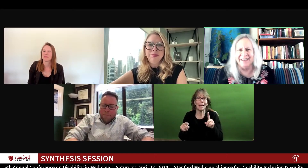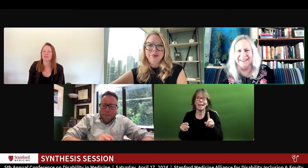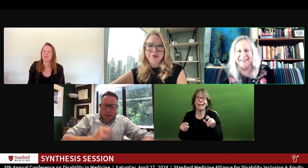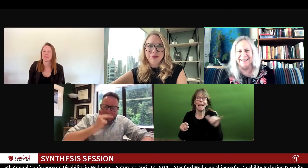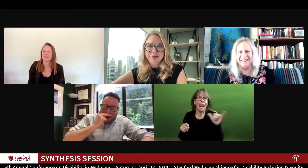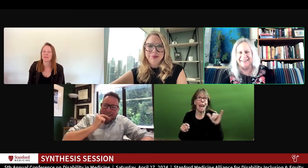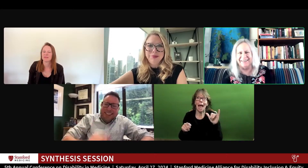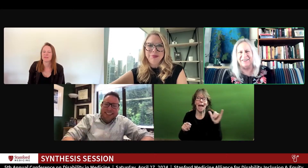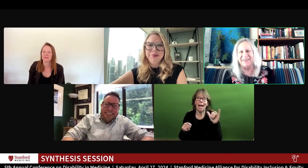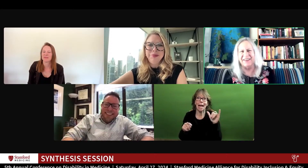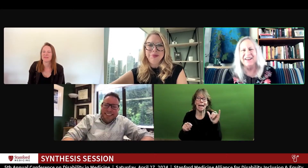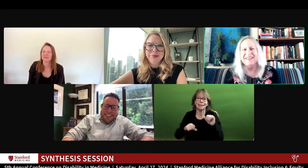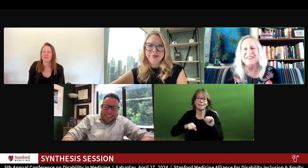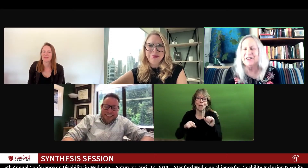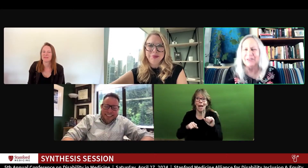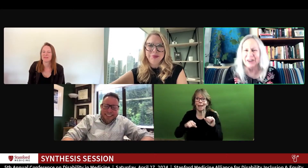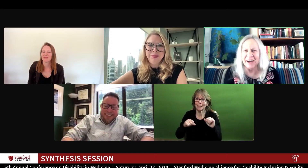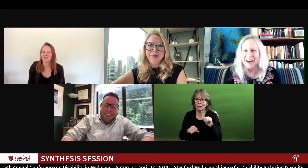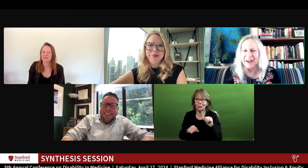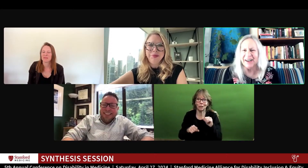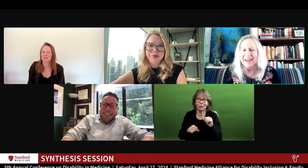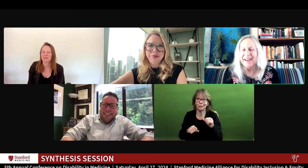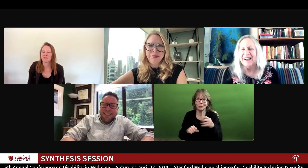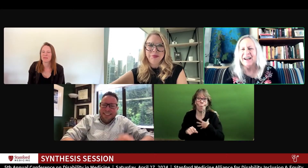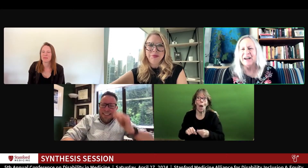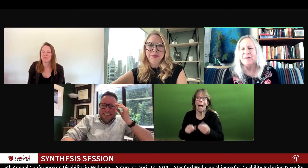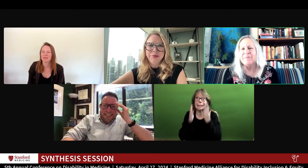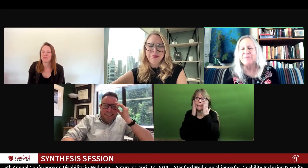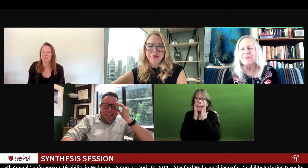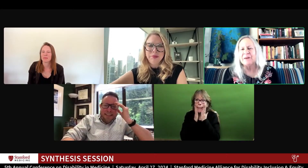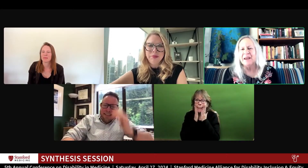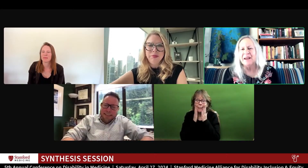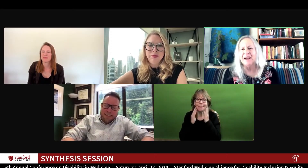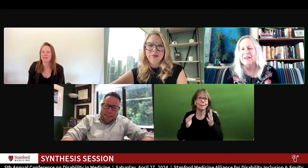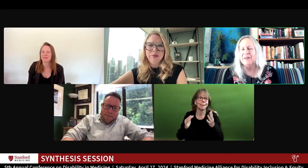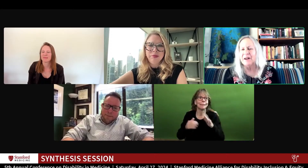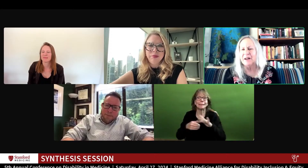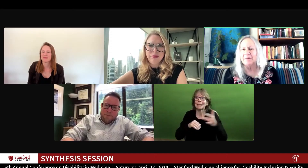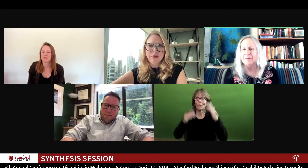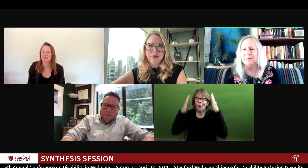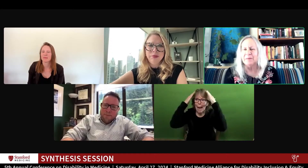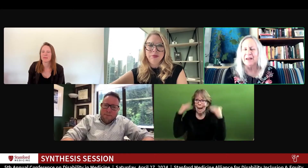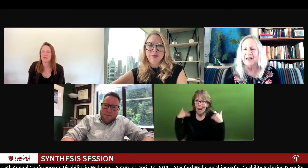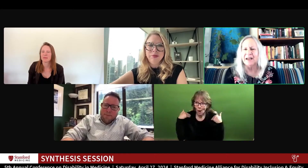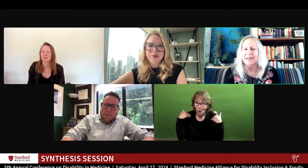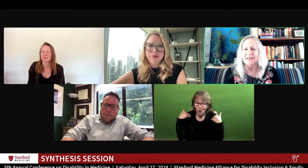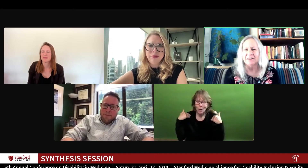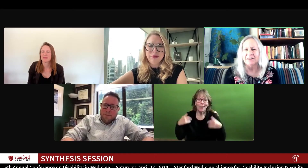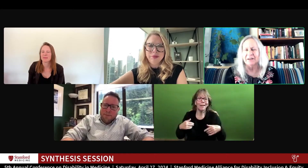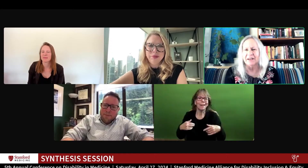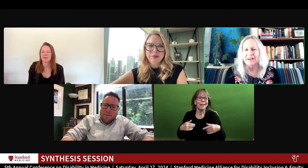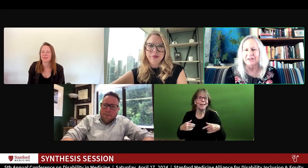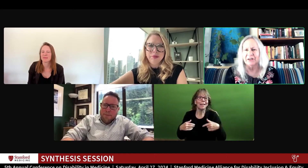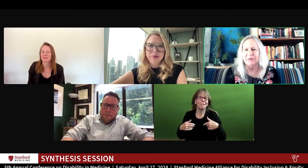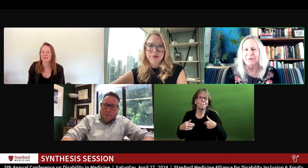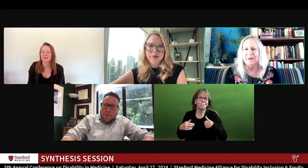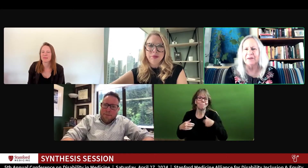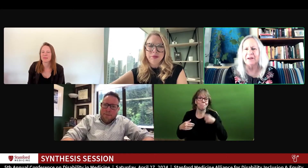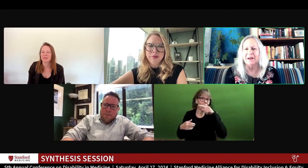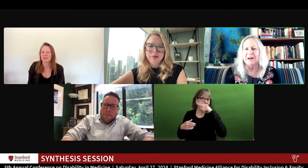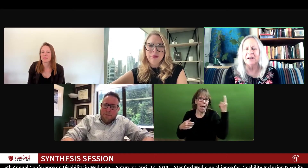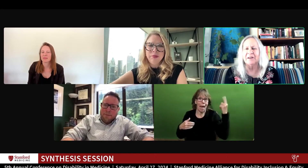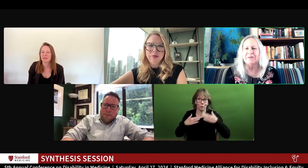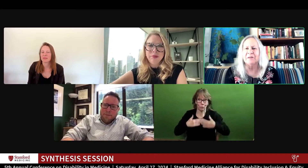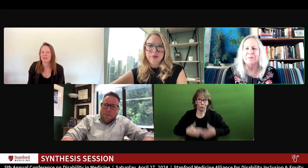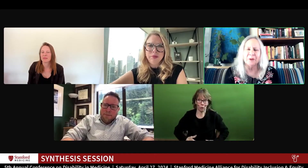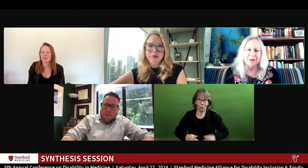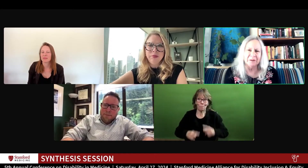skinned. With silver hair and I have on a black shirt with colorful embroidered